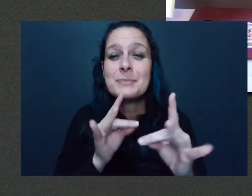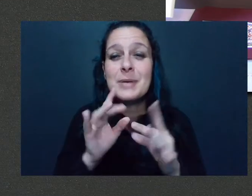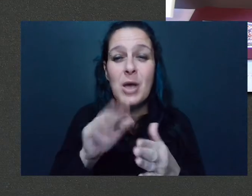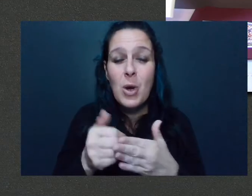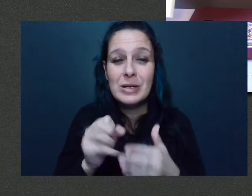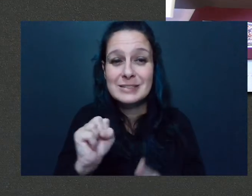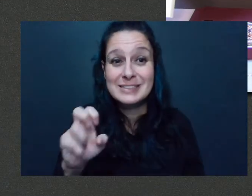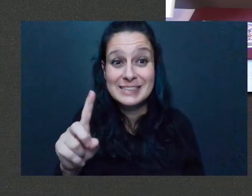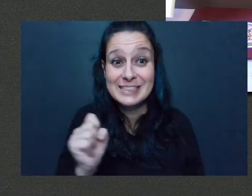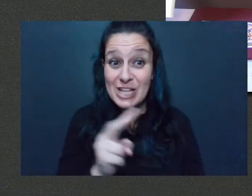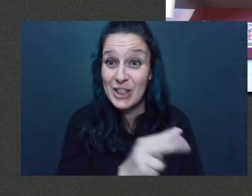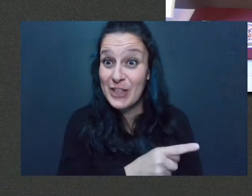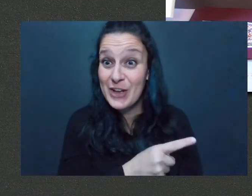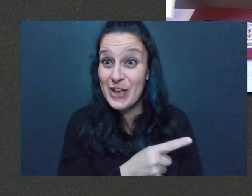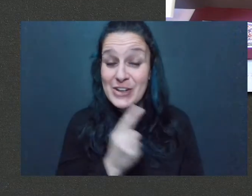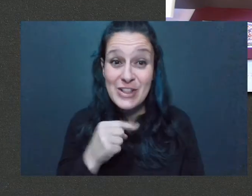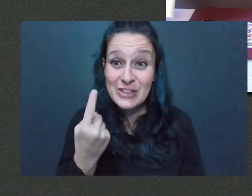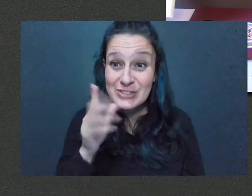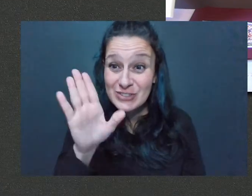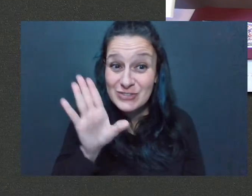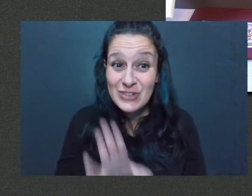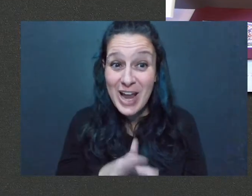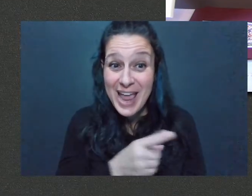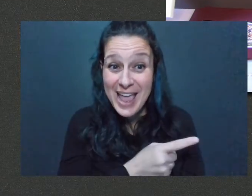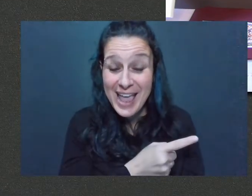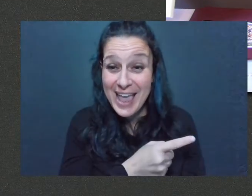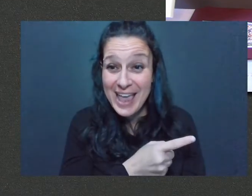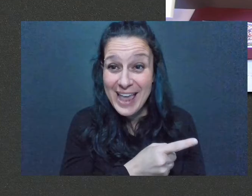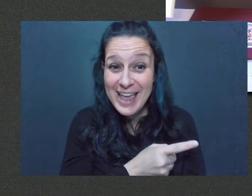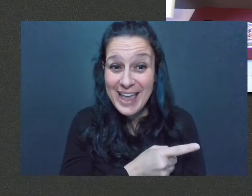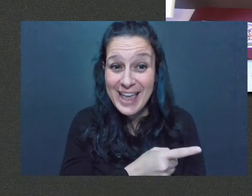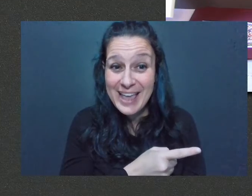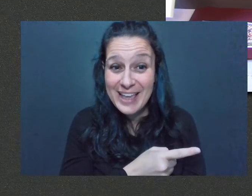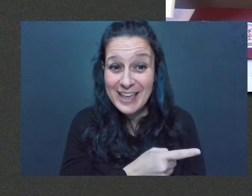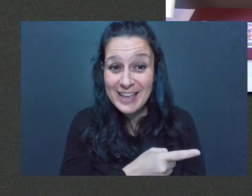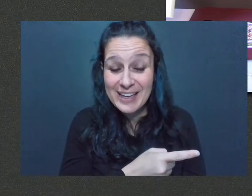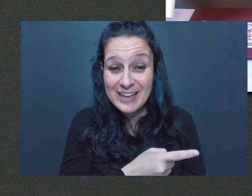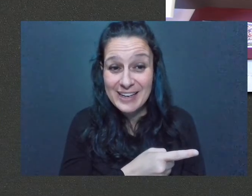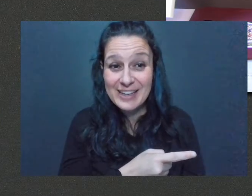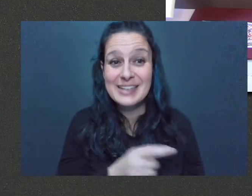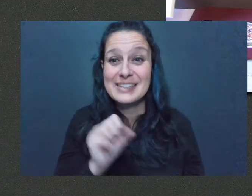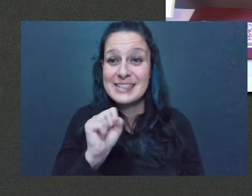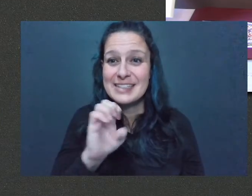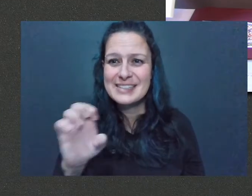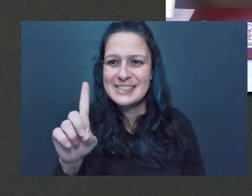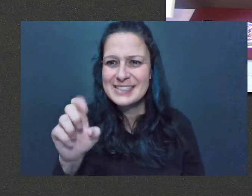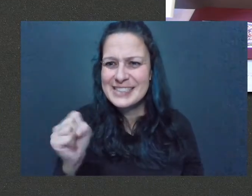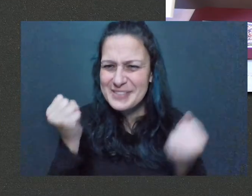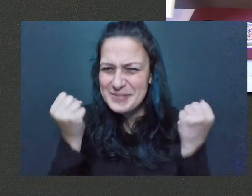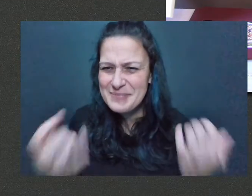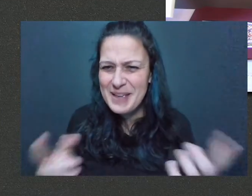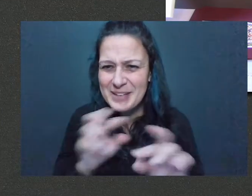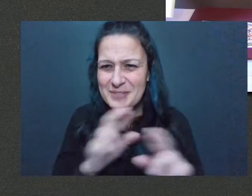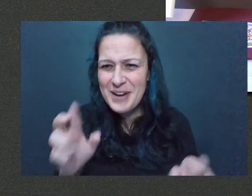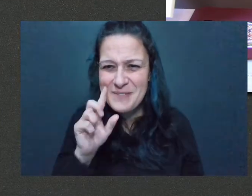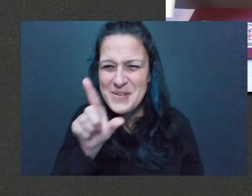Oh, look at that, it looks great! There is all the seeds for the birds.